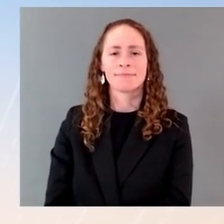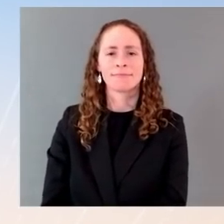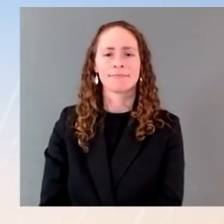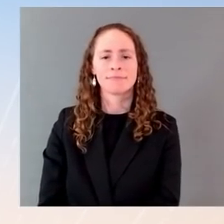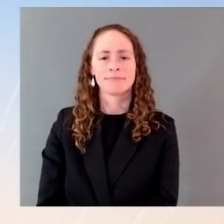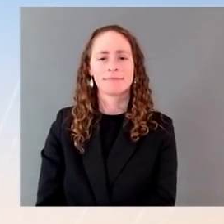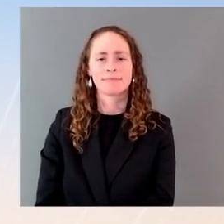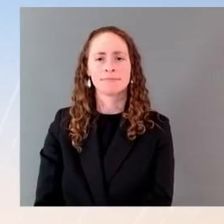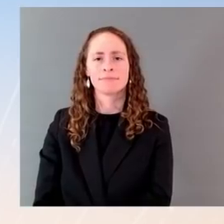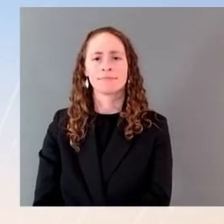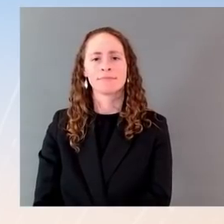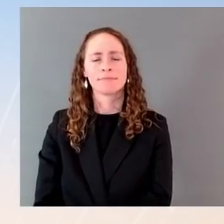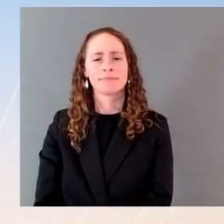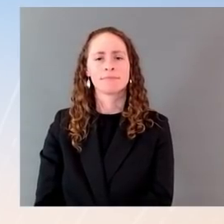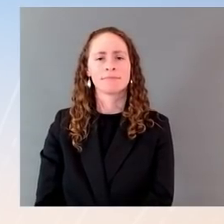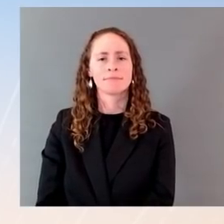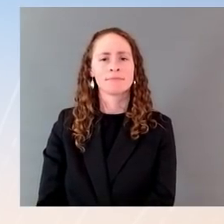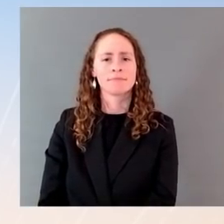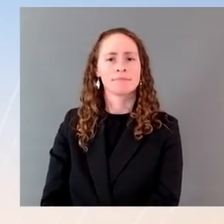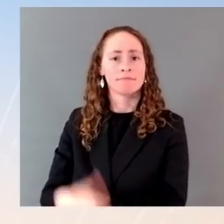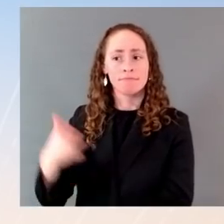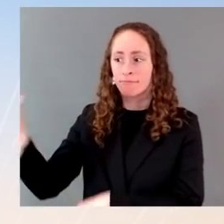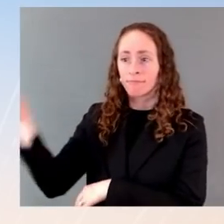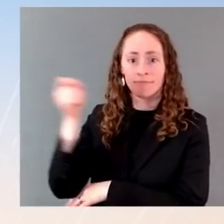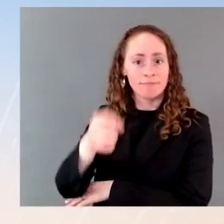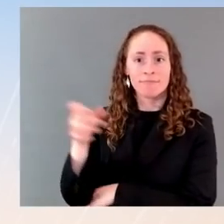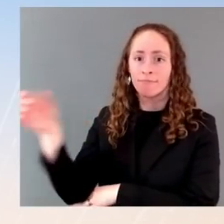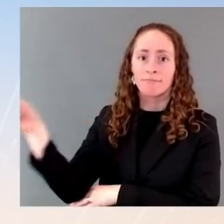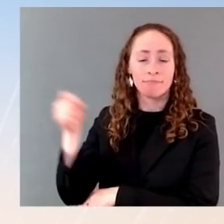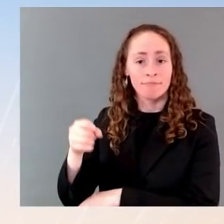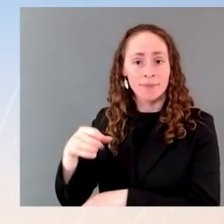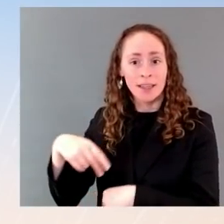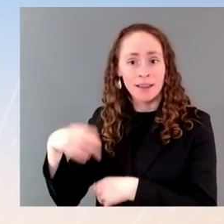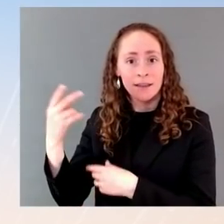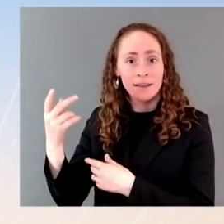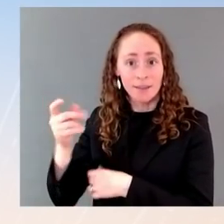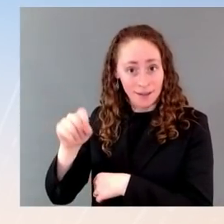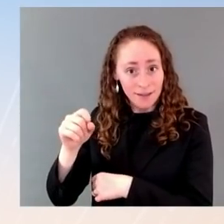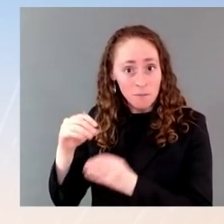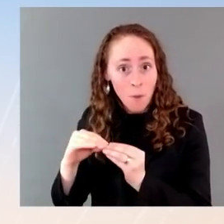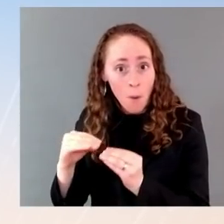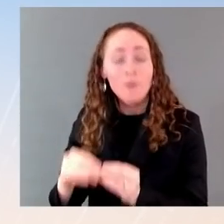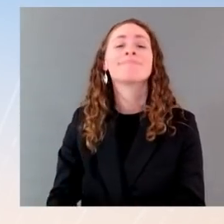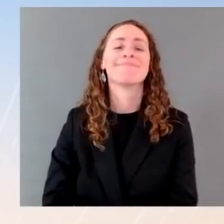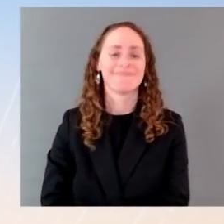to you this month. Yes. The Press: Thank you kindly. Thank you. Ms. Psaki: Yeah, absolutely. Go ahead. The Press: Thank you. Following up on the announcement